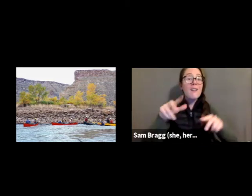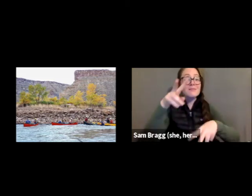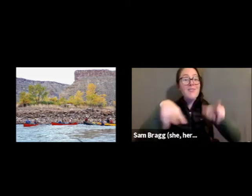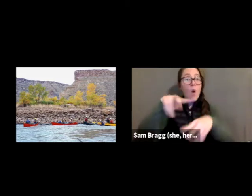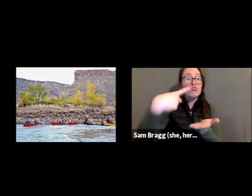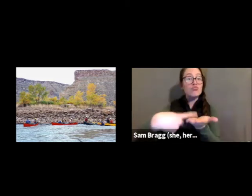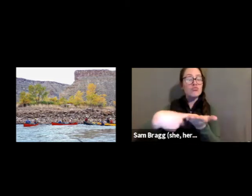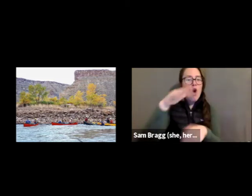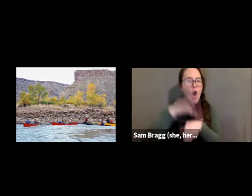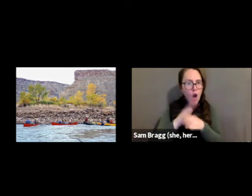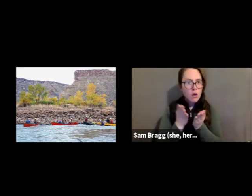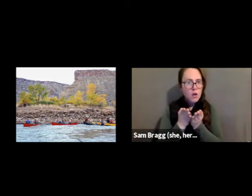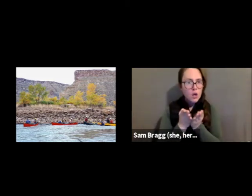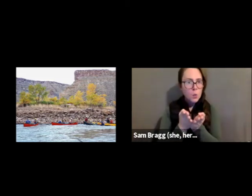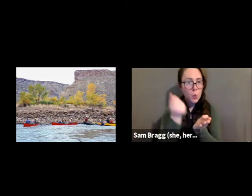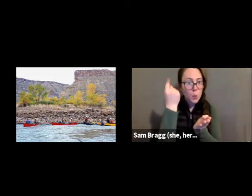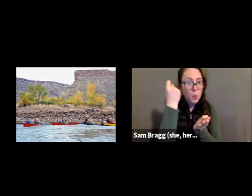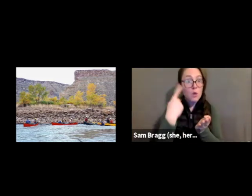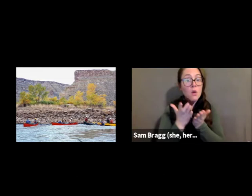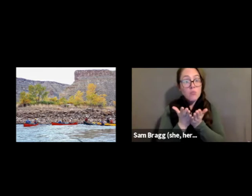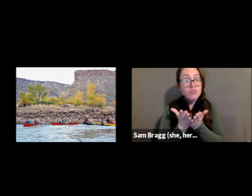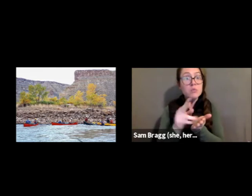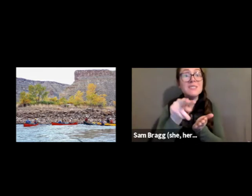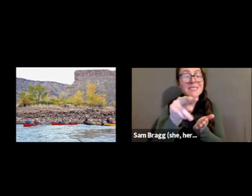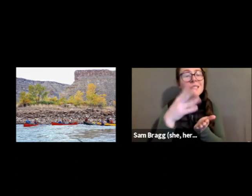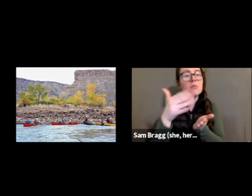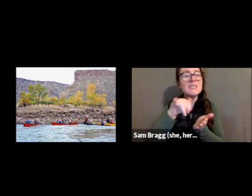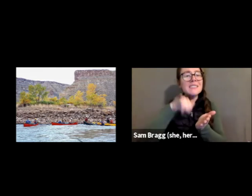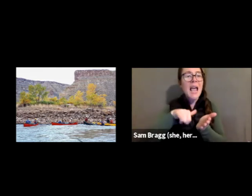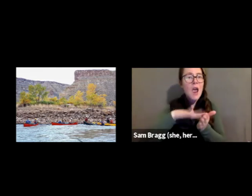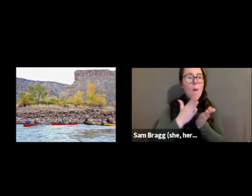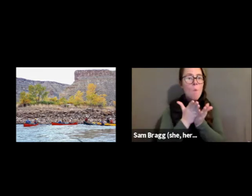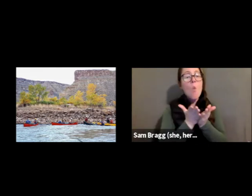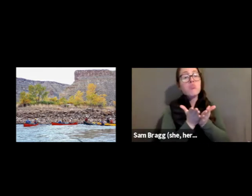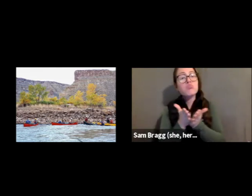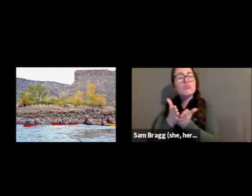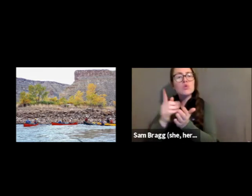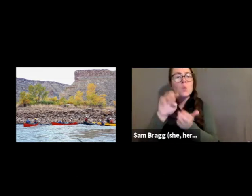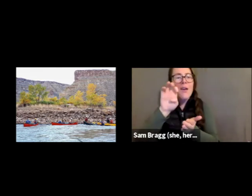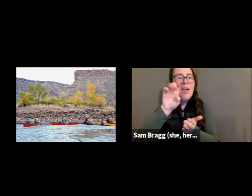times a teacher would try to scout and discuss during the trip over the rapids and that became